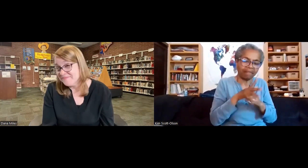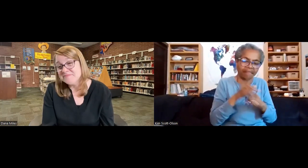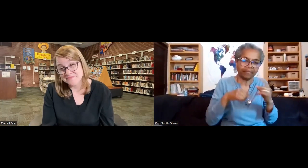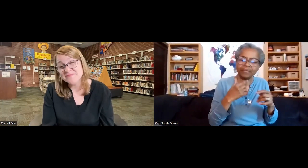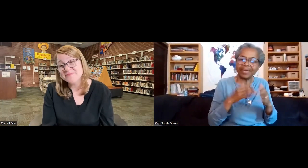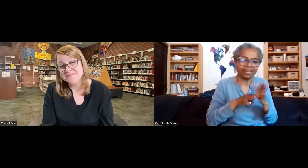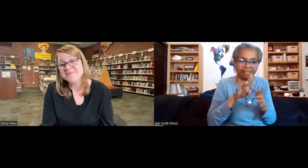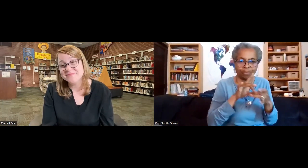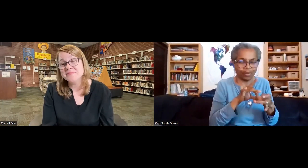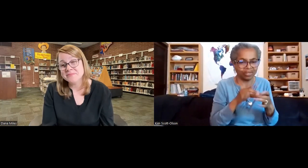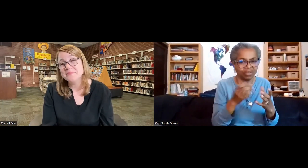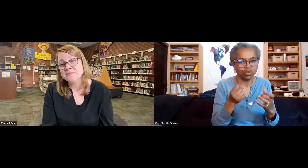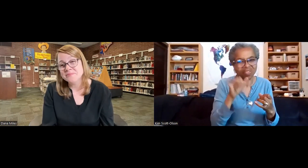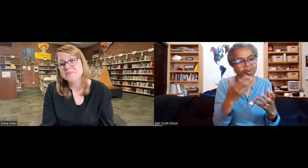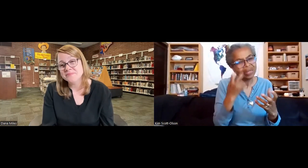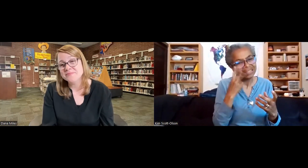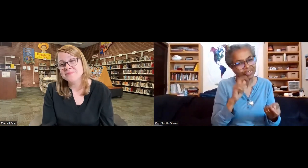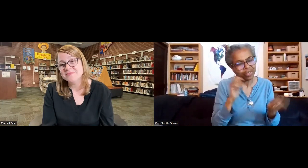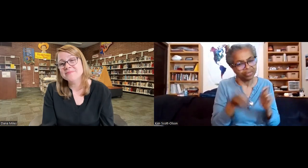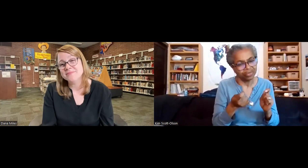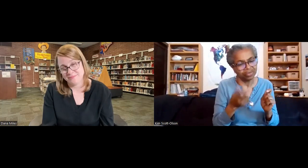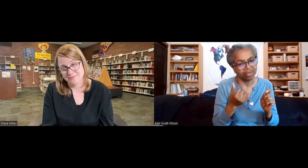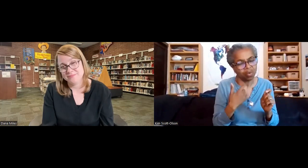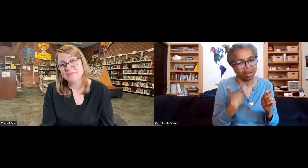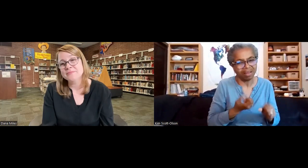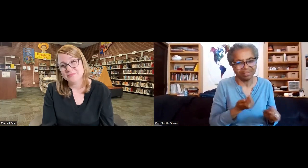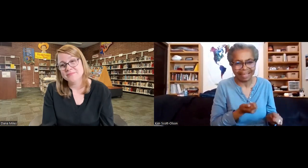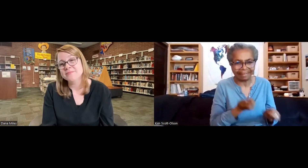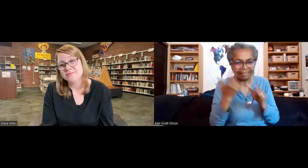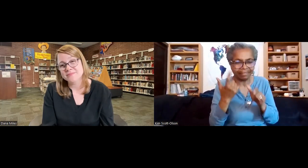which isn’t enough to nurture a relationship. That’s the change I’d like to see,